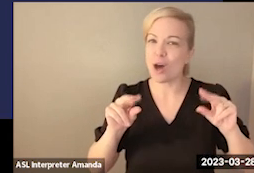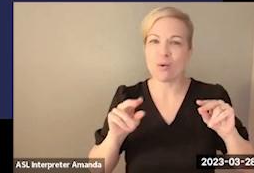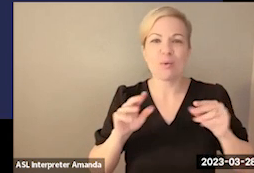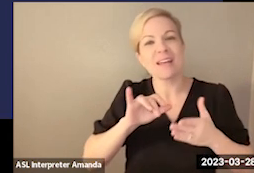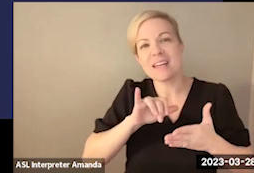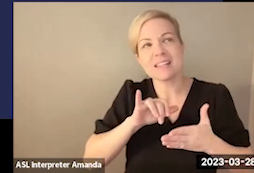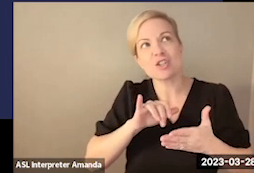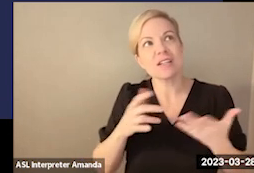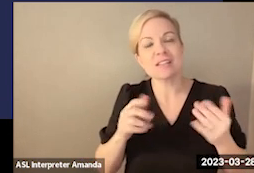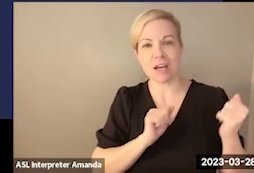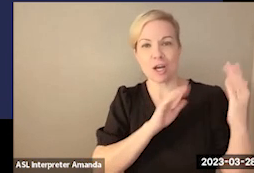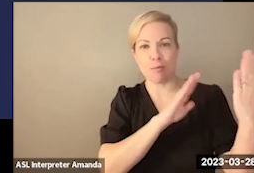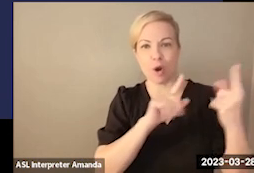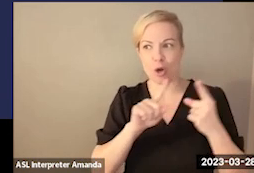Debbie Stine, Science & Technology Policy Academy: and and build that relationship